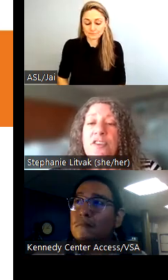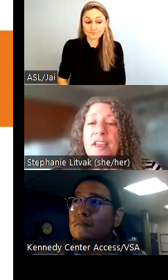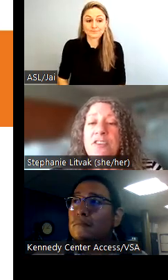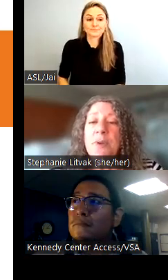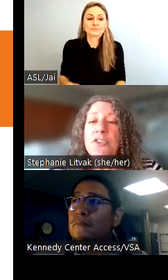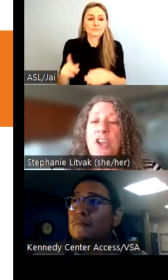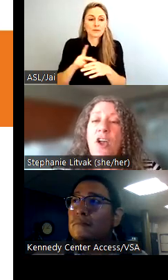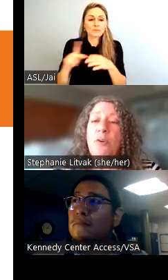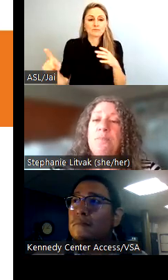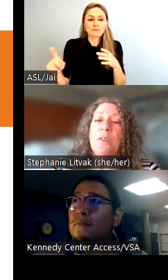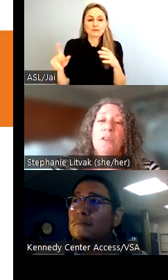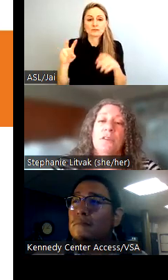Professional venue and show.